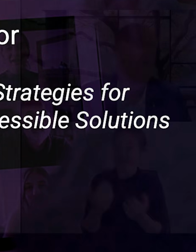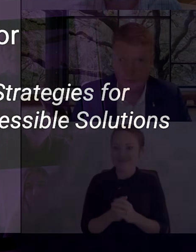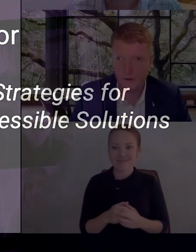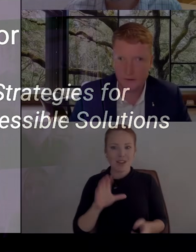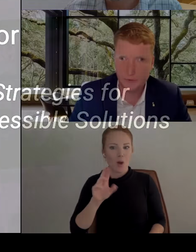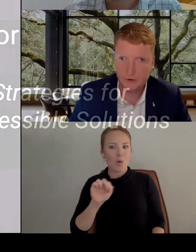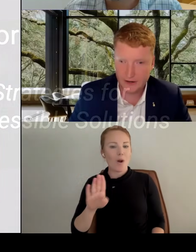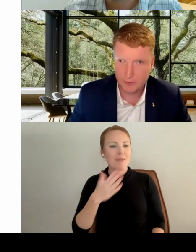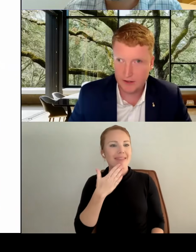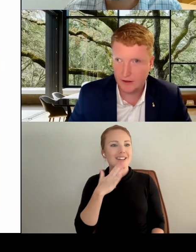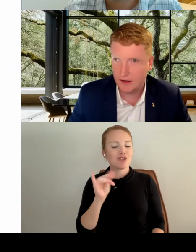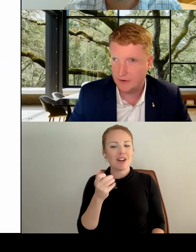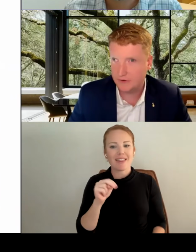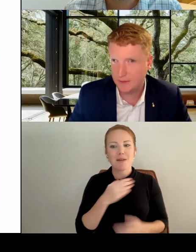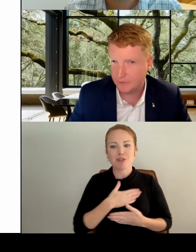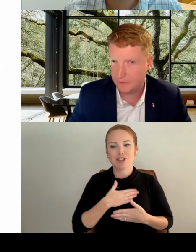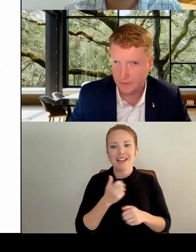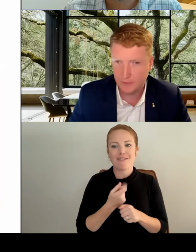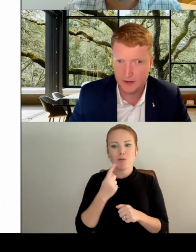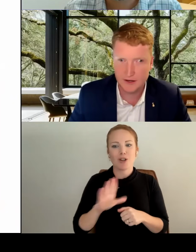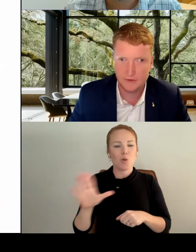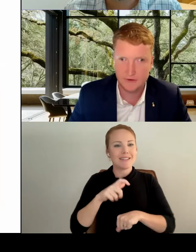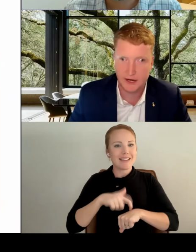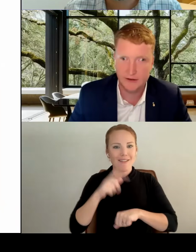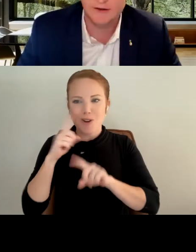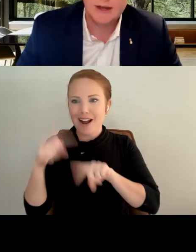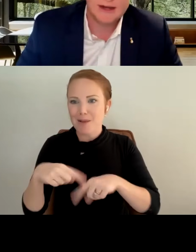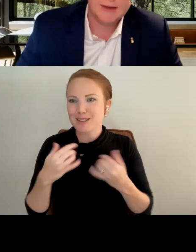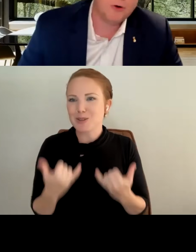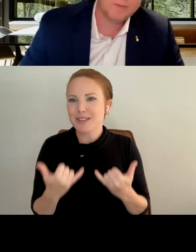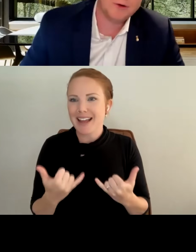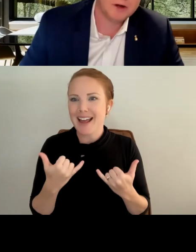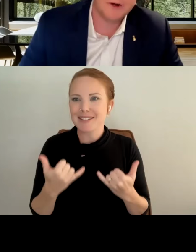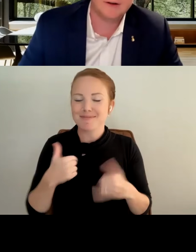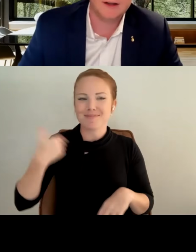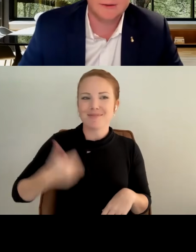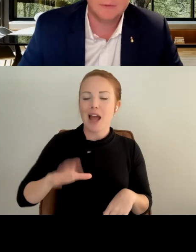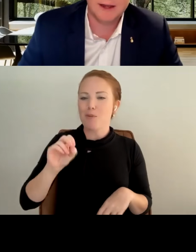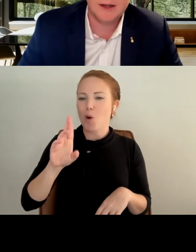[Corbb]: Appreciate everybody and your time for for being here today. I'm Corbb O'Connor.